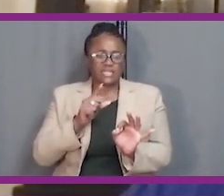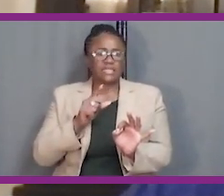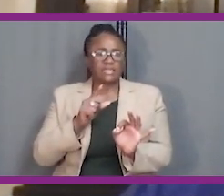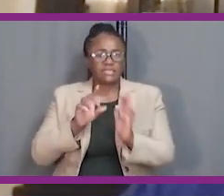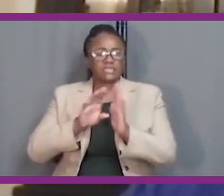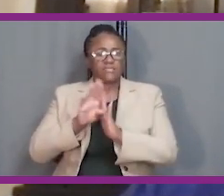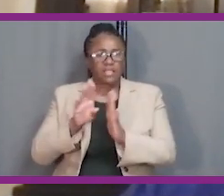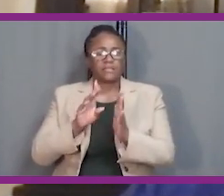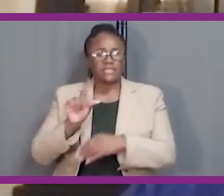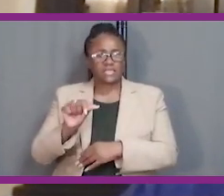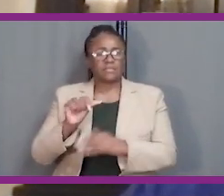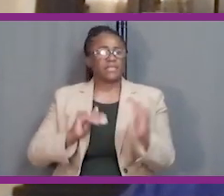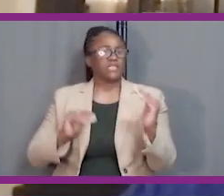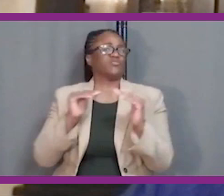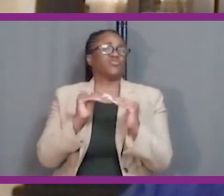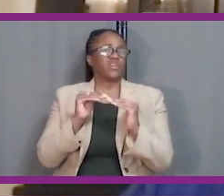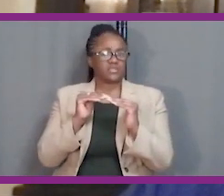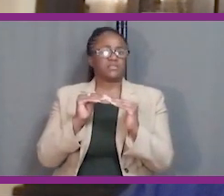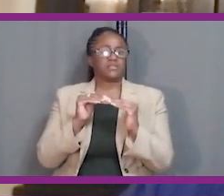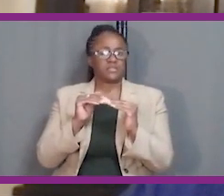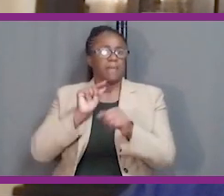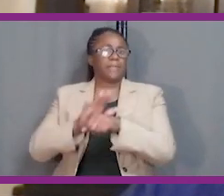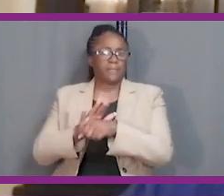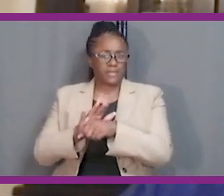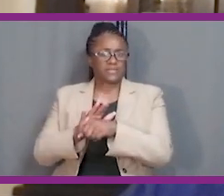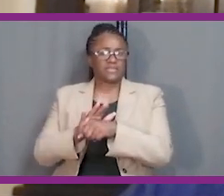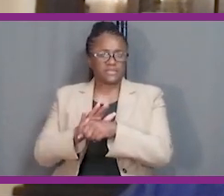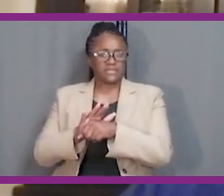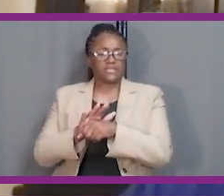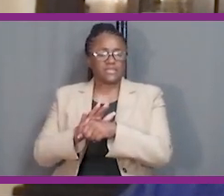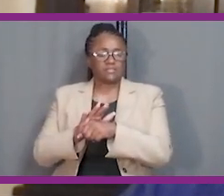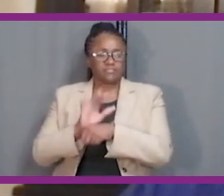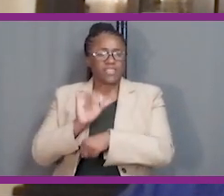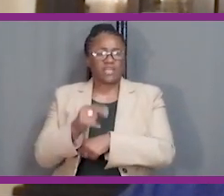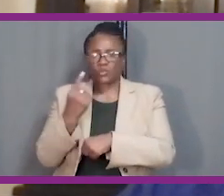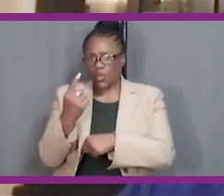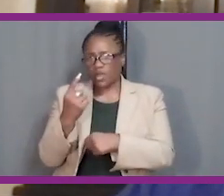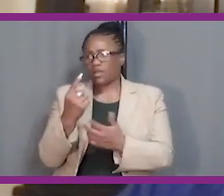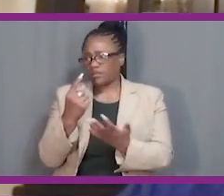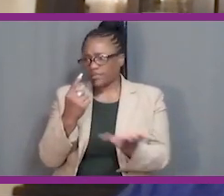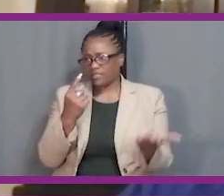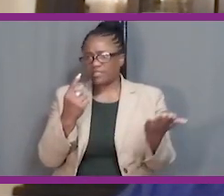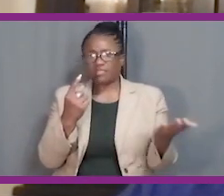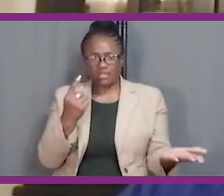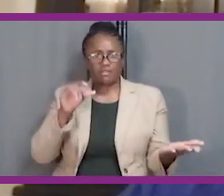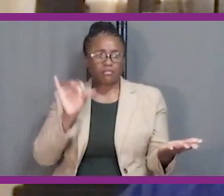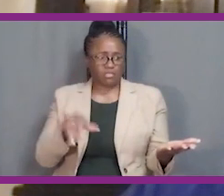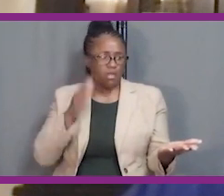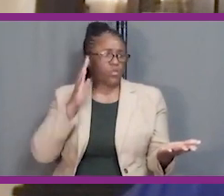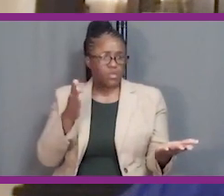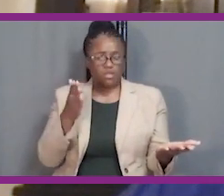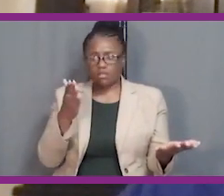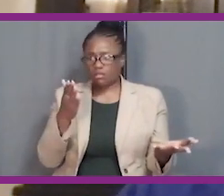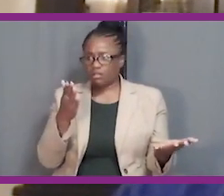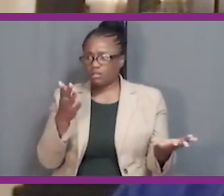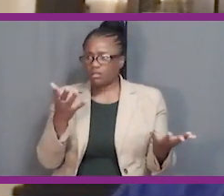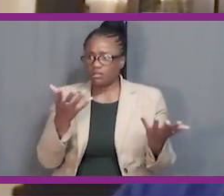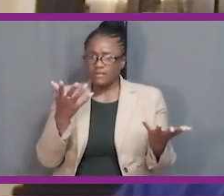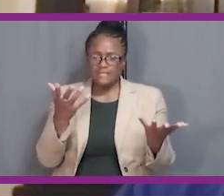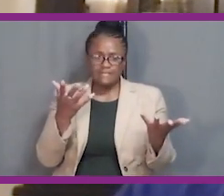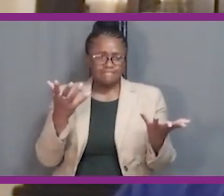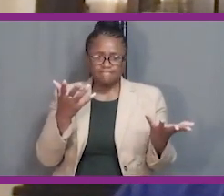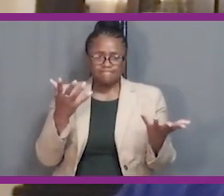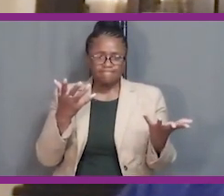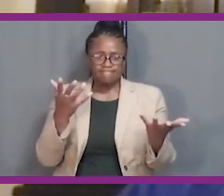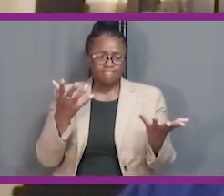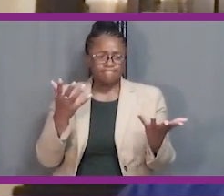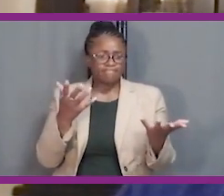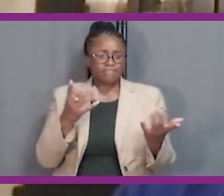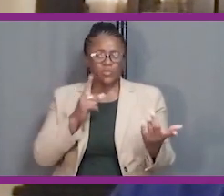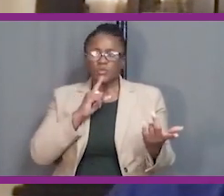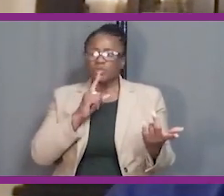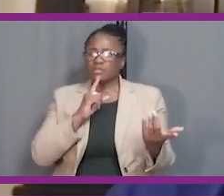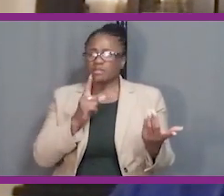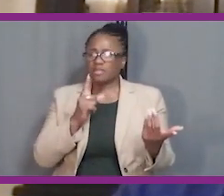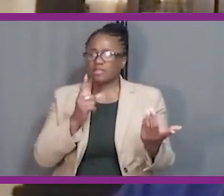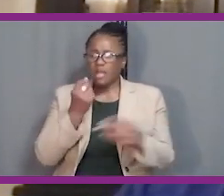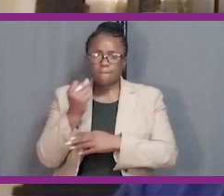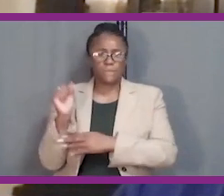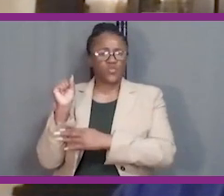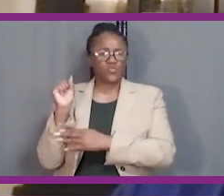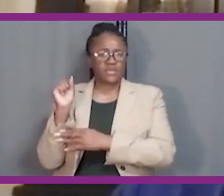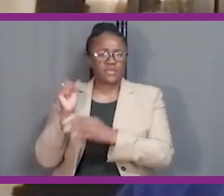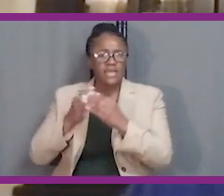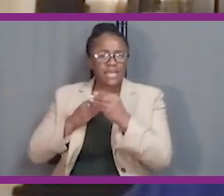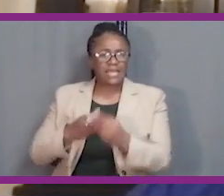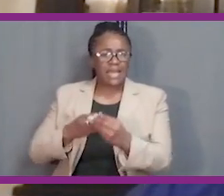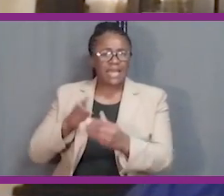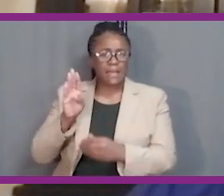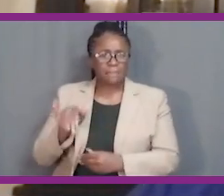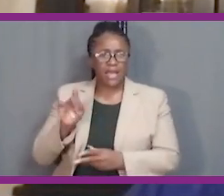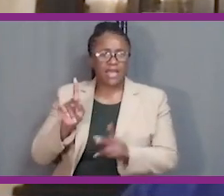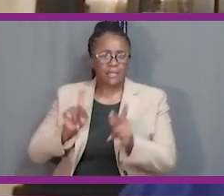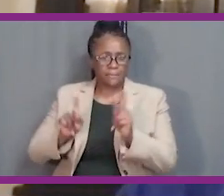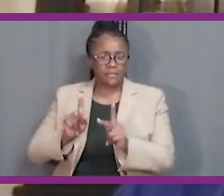one that will be a movement led by the people who are most disproportionately left behind.